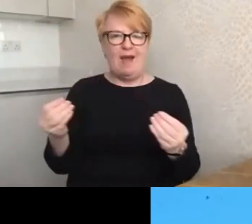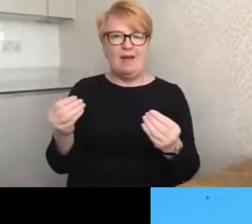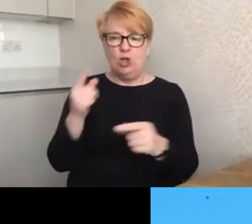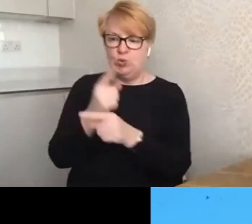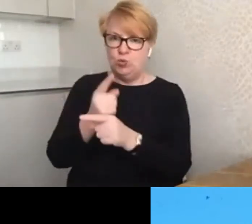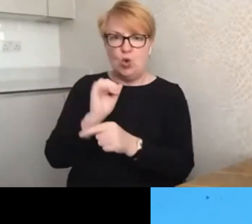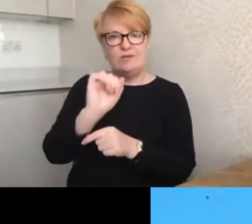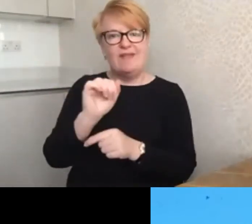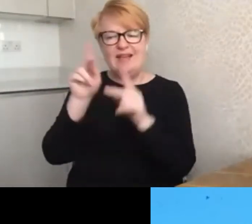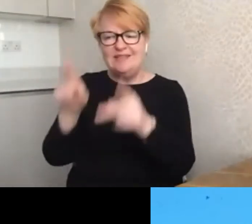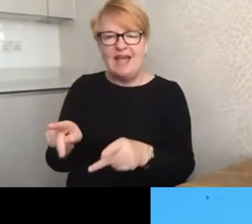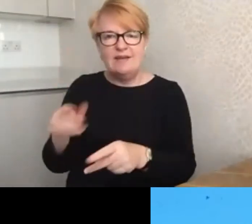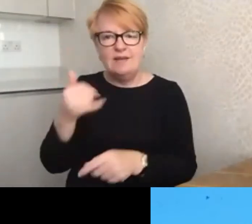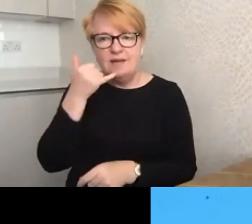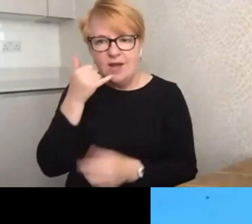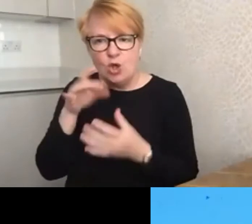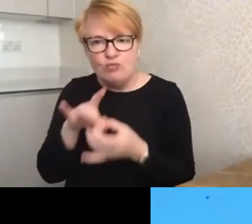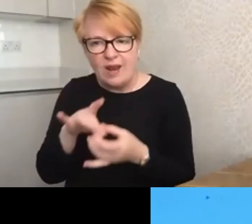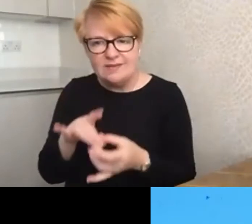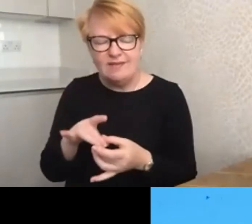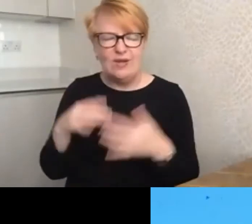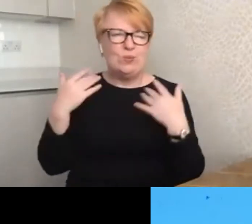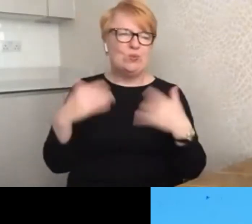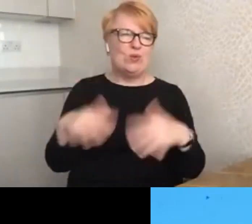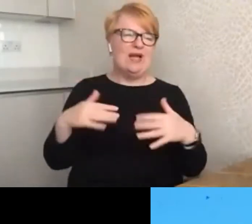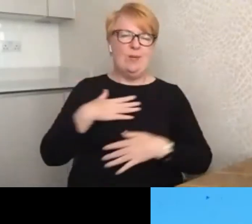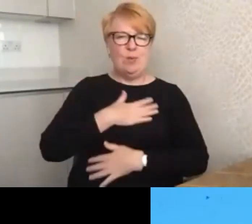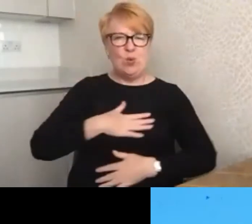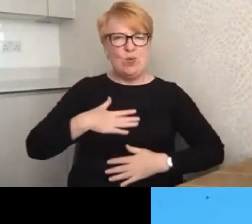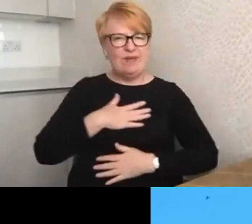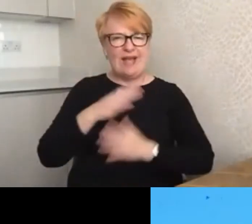And I just thought it was an incredibly moving example of what it is we're talking